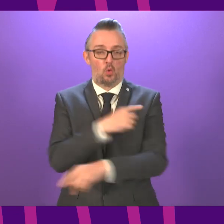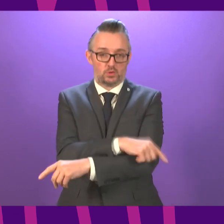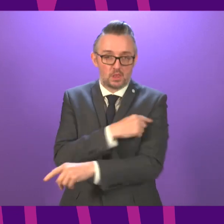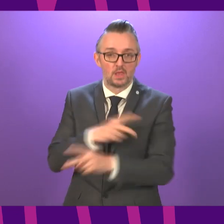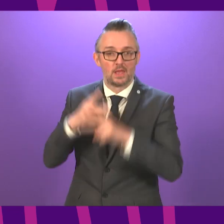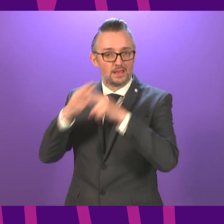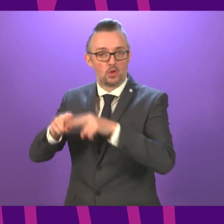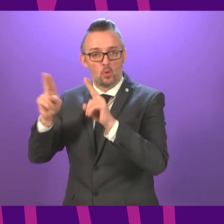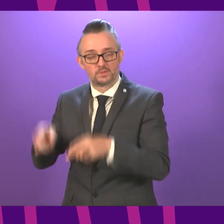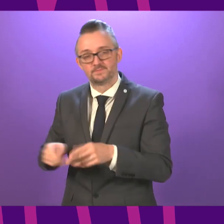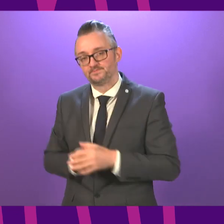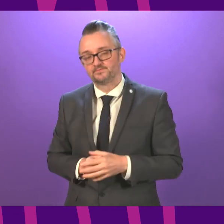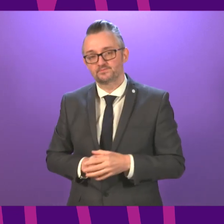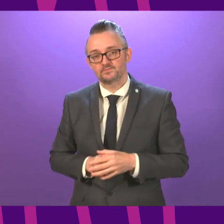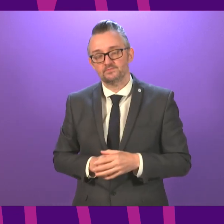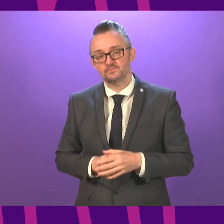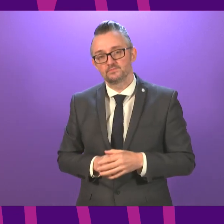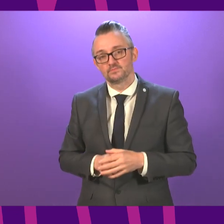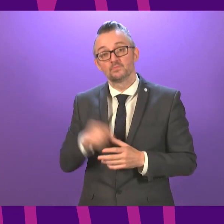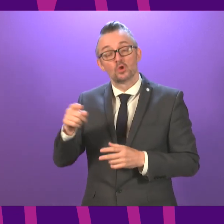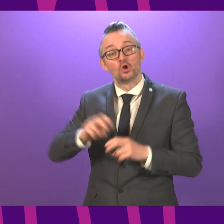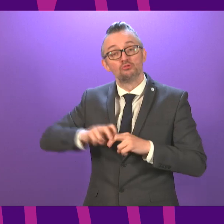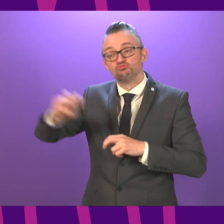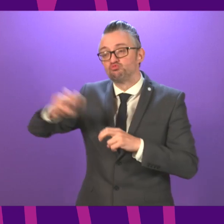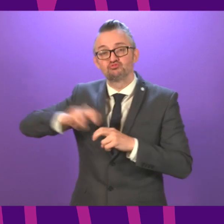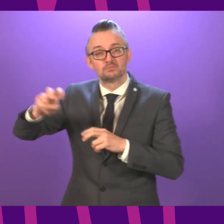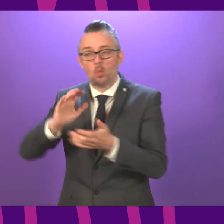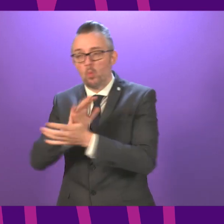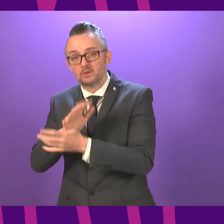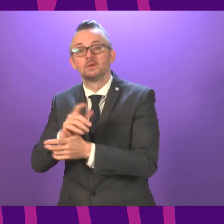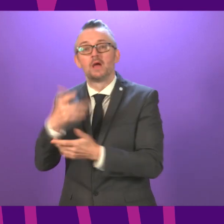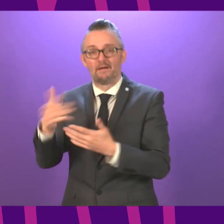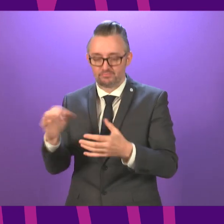the Rural Economy and Tourism is maintaining the effective liaison with the retail sector that he